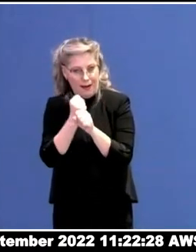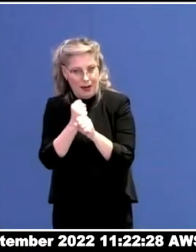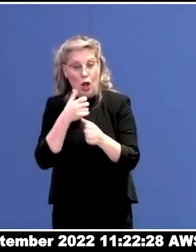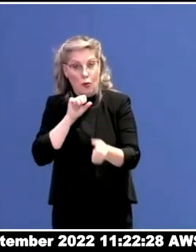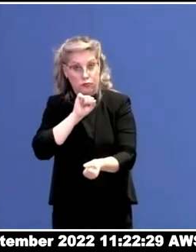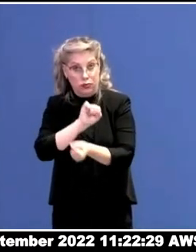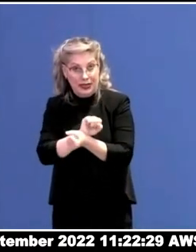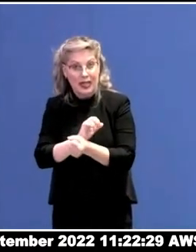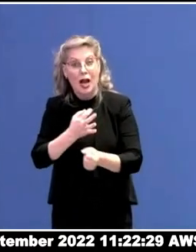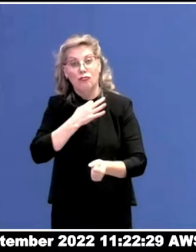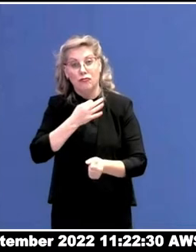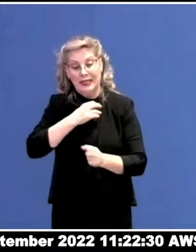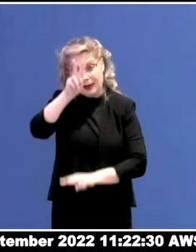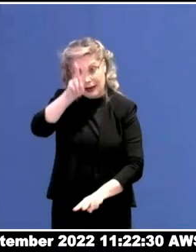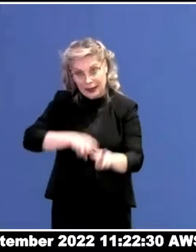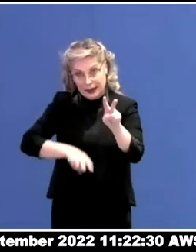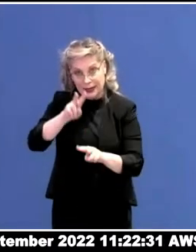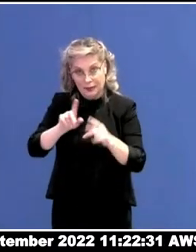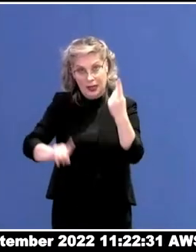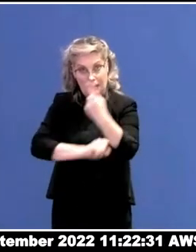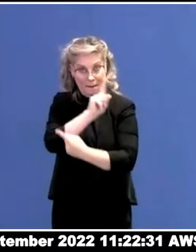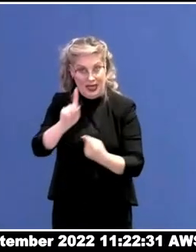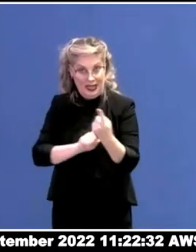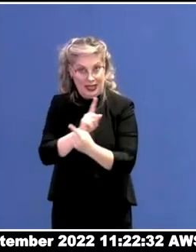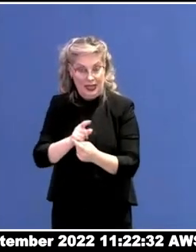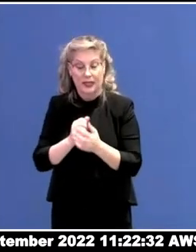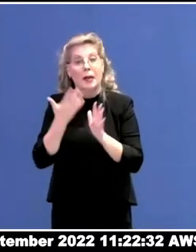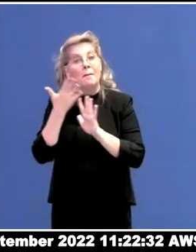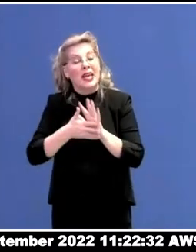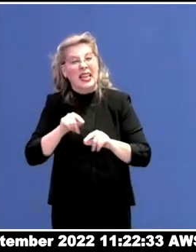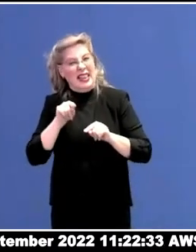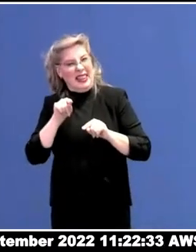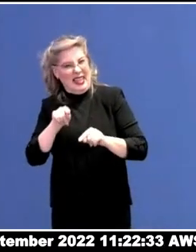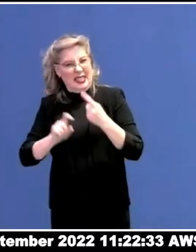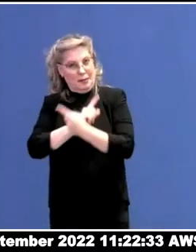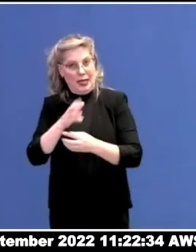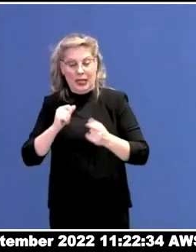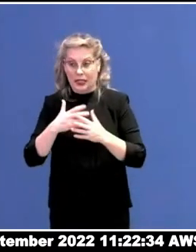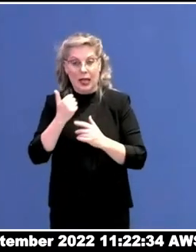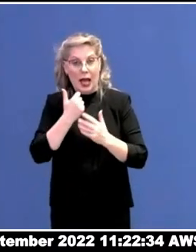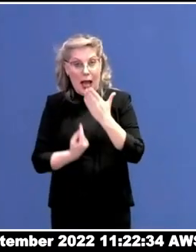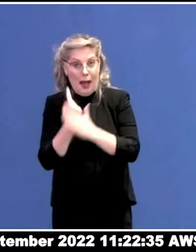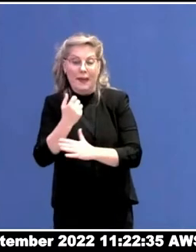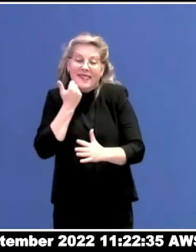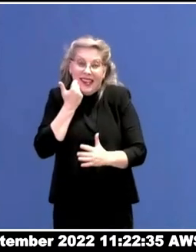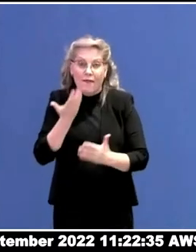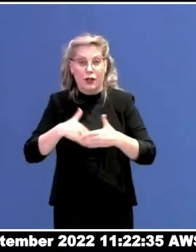Now, my understanding is that they were meetings that were held daily that you and Gerry were invited to.